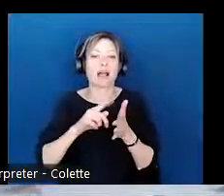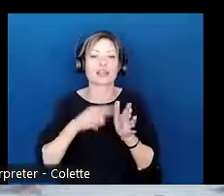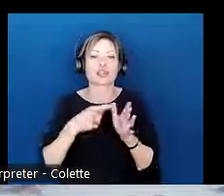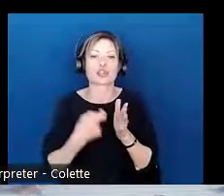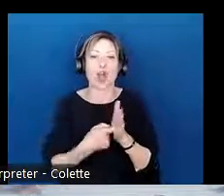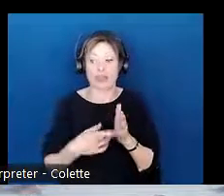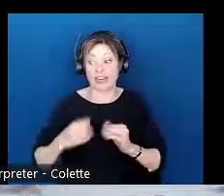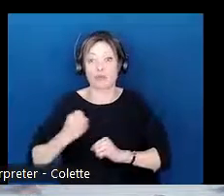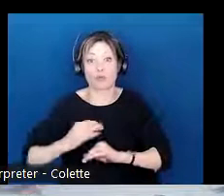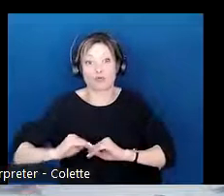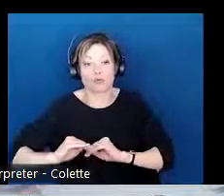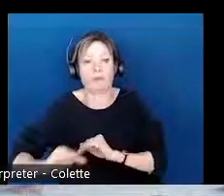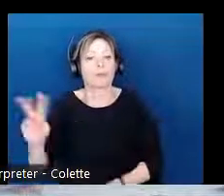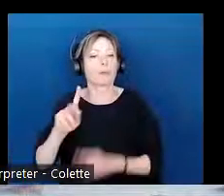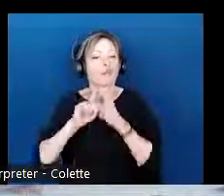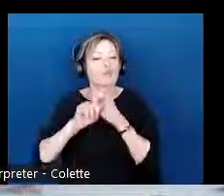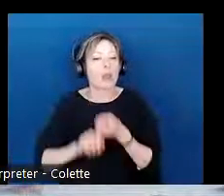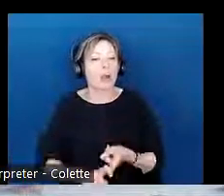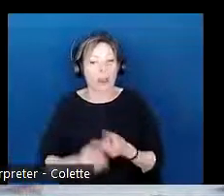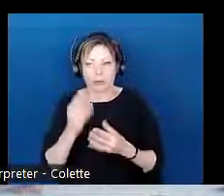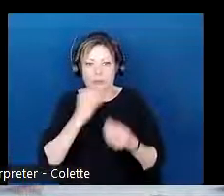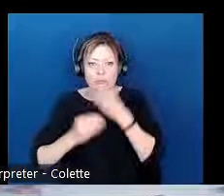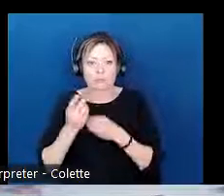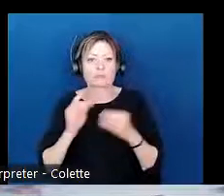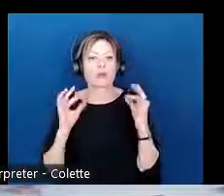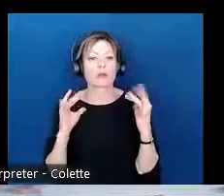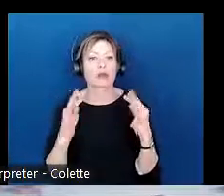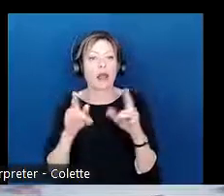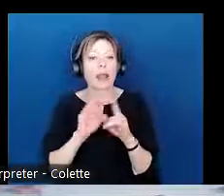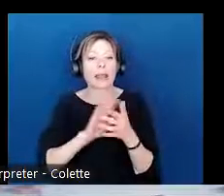you find so Heather and also gauze and which we'll talk a little bit more about later on